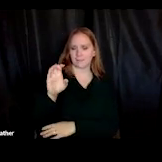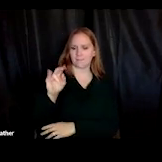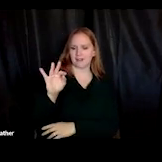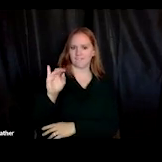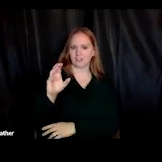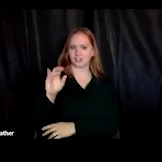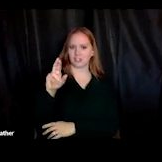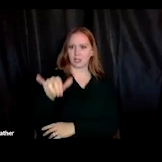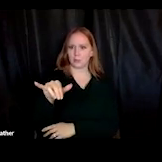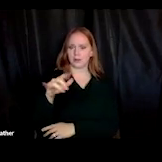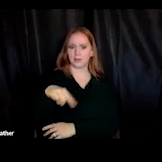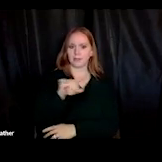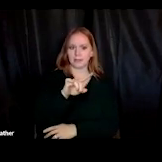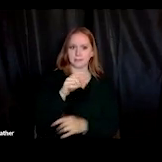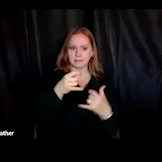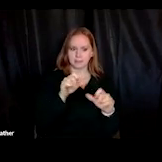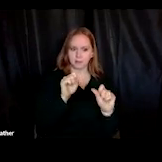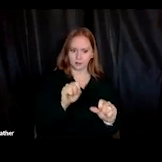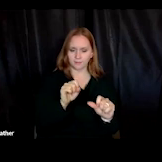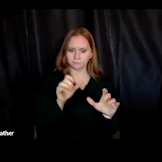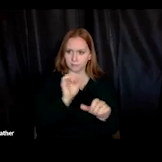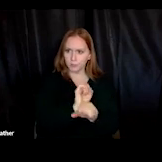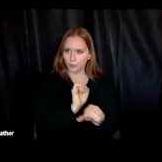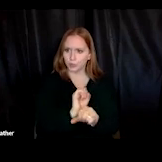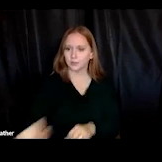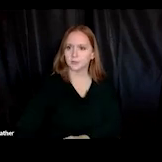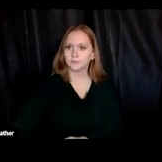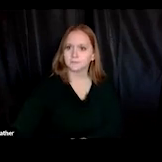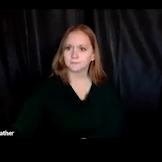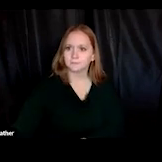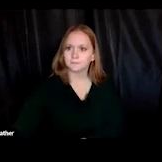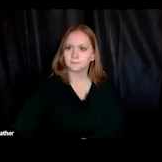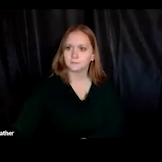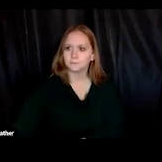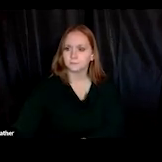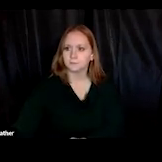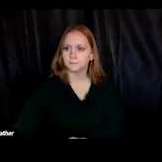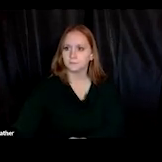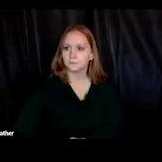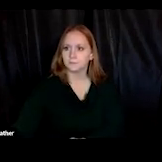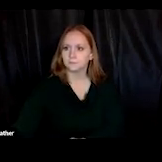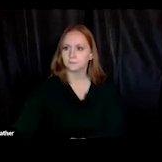can still pursue employment and/or other vocational goals to maximize income, right?